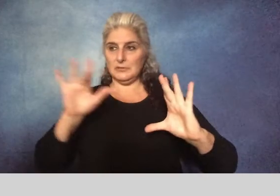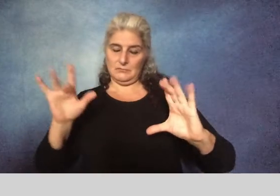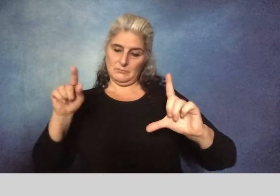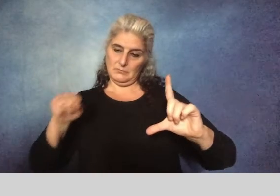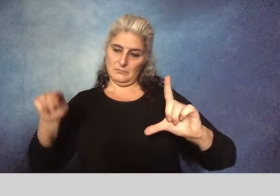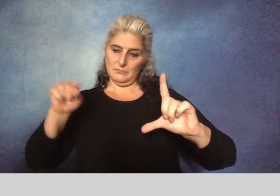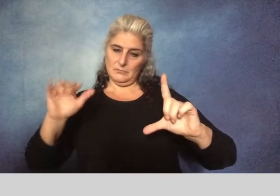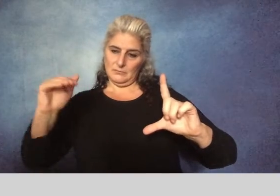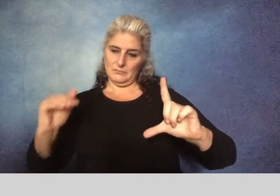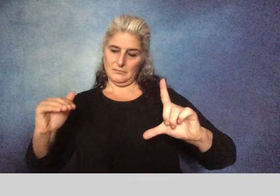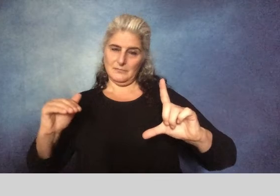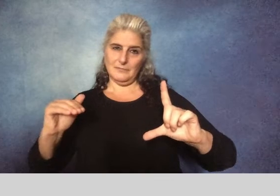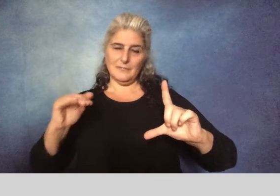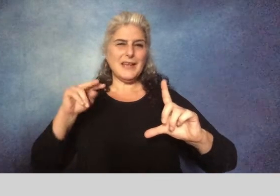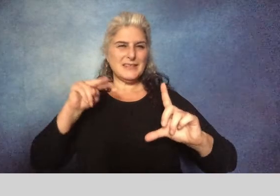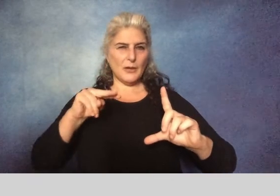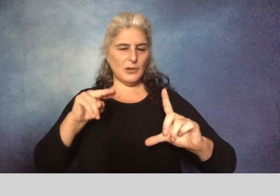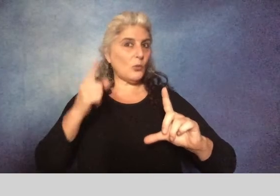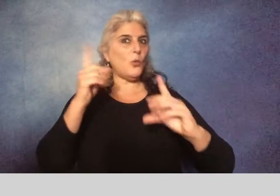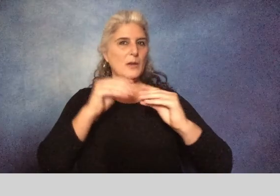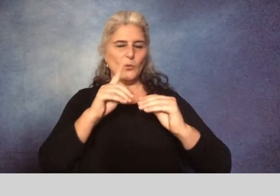We're going to look at one more plot just to really hammer this in.